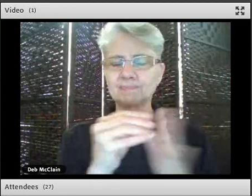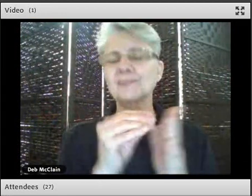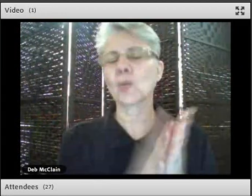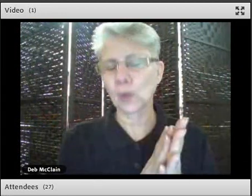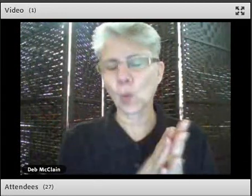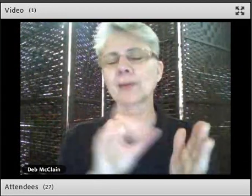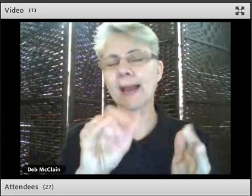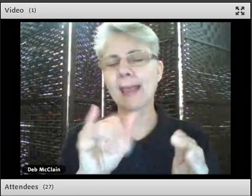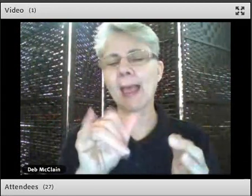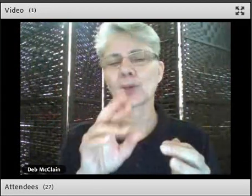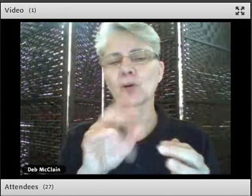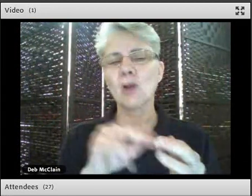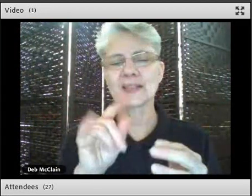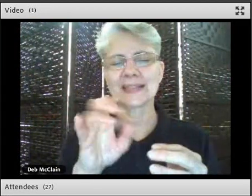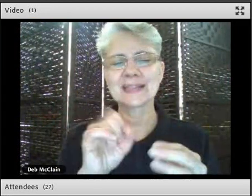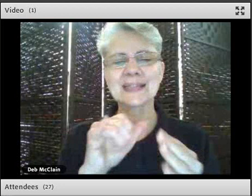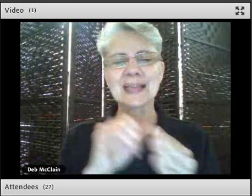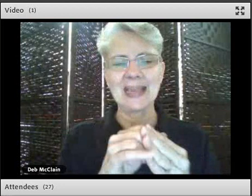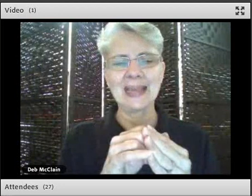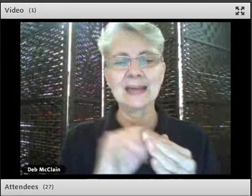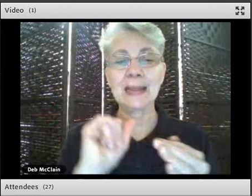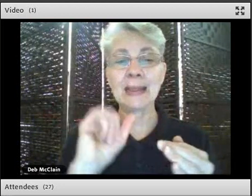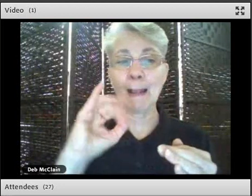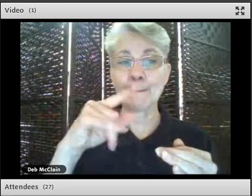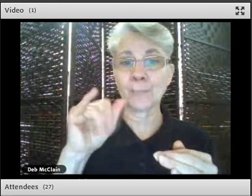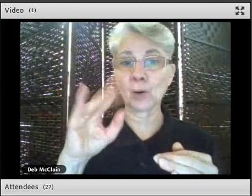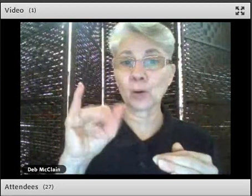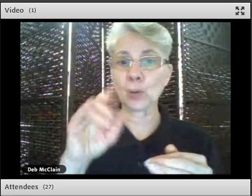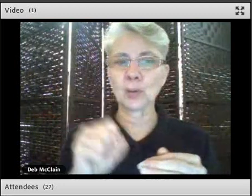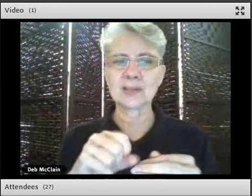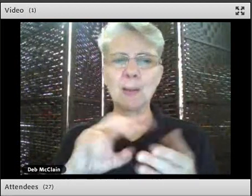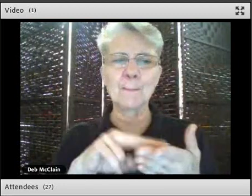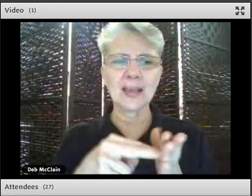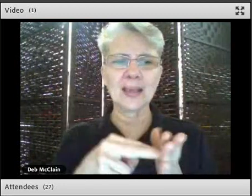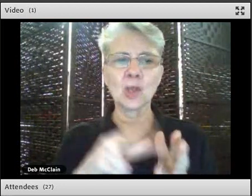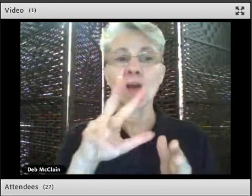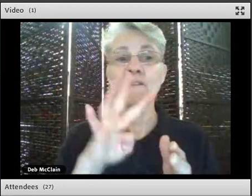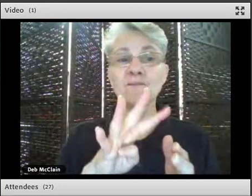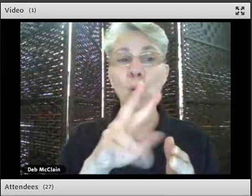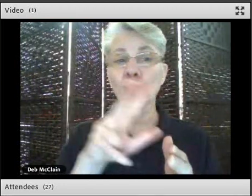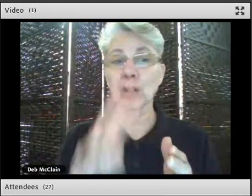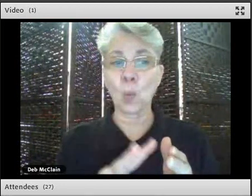And we do that for audio and video and computer discs because they're all the same size.